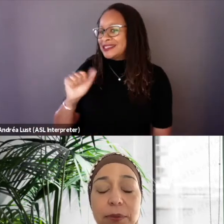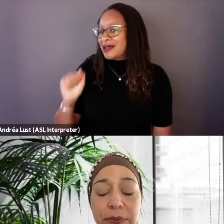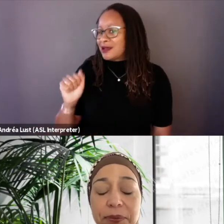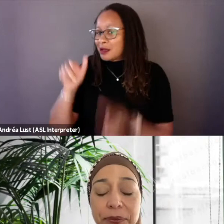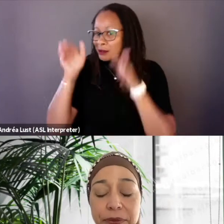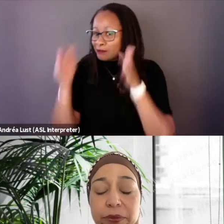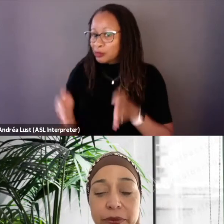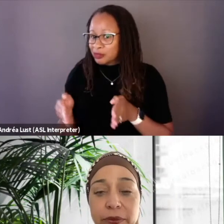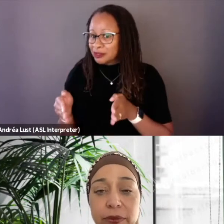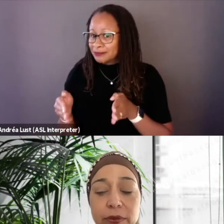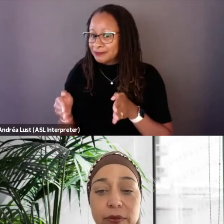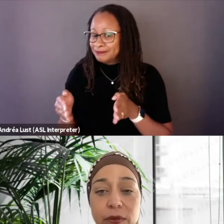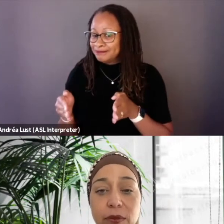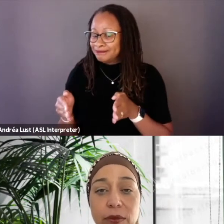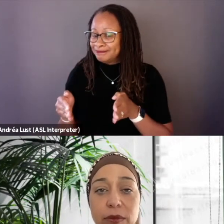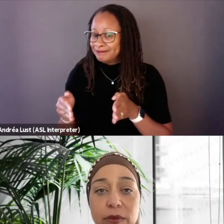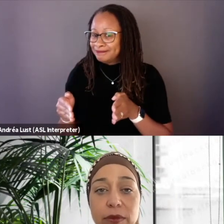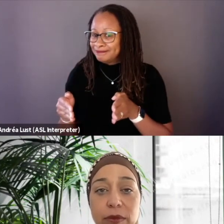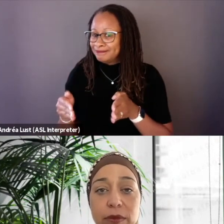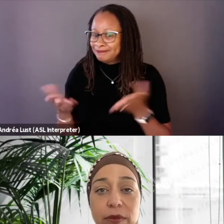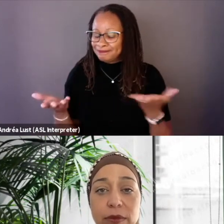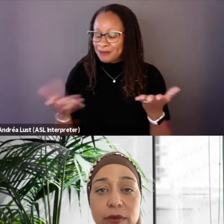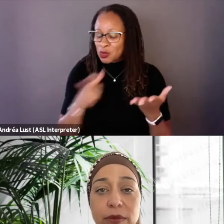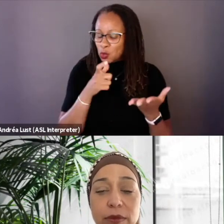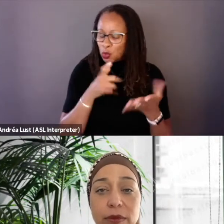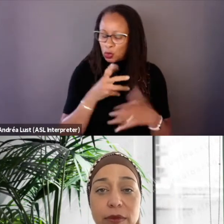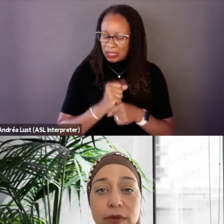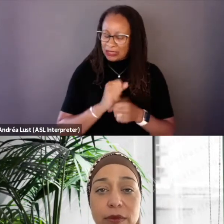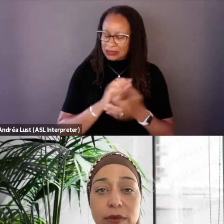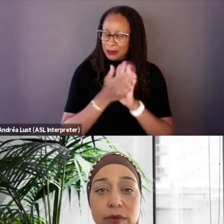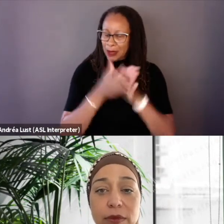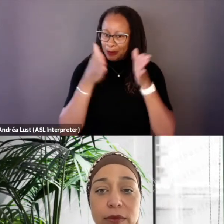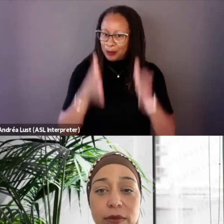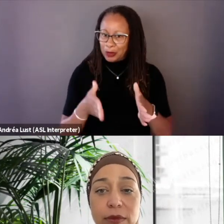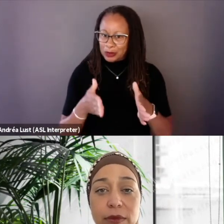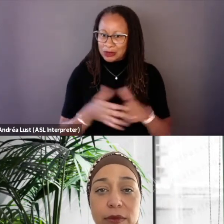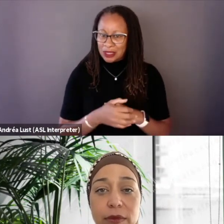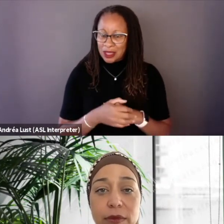You know, who gets to be a person? Not even who gets to be a citizen,